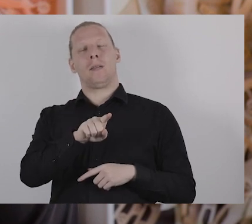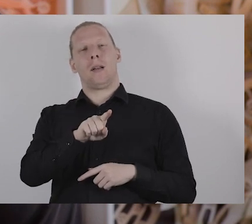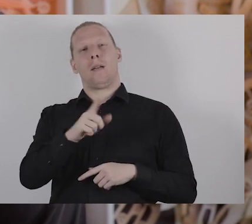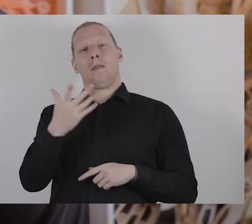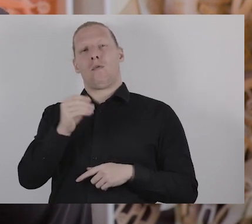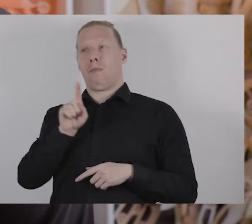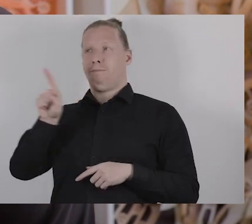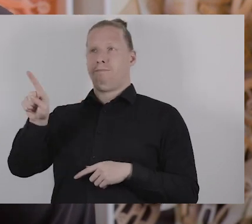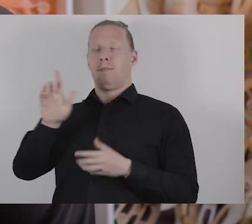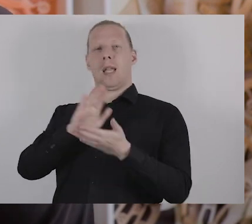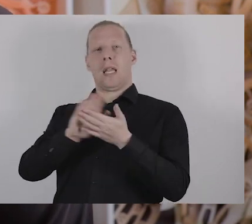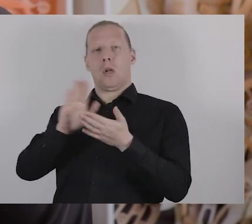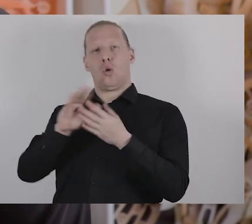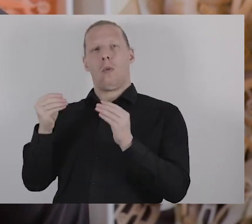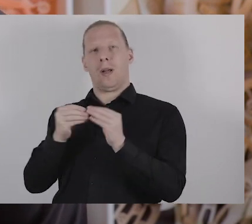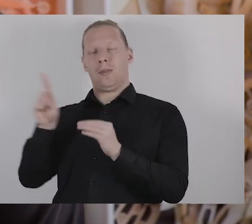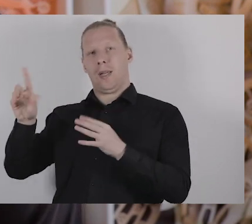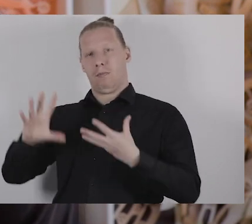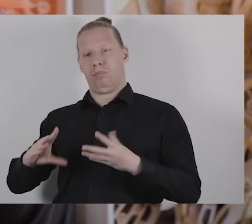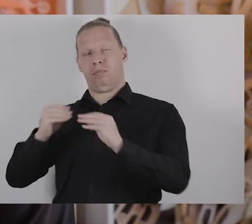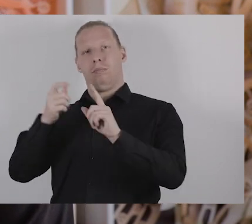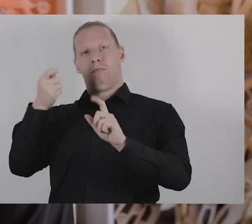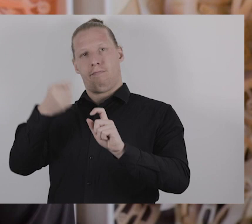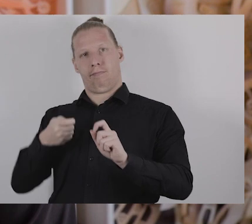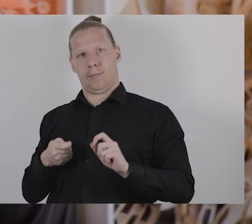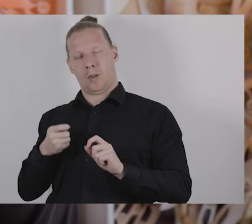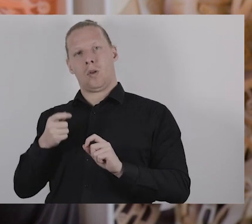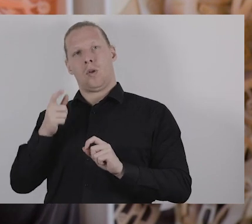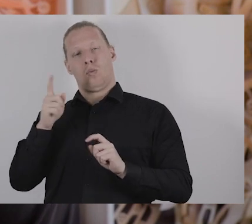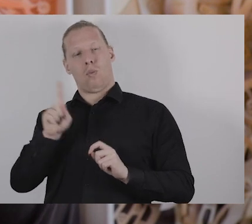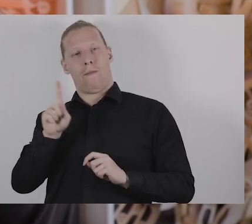Hekenukumai's aspiration for Te Aurere Iti — to visualise, to understand